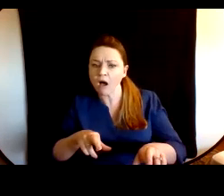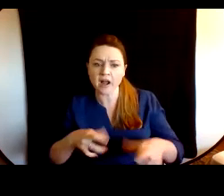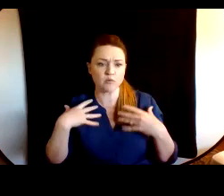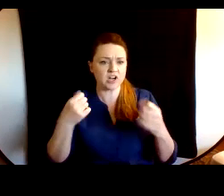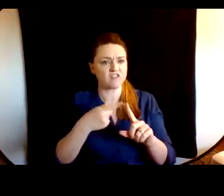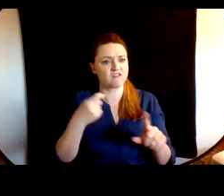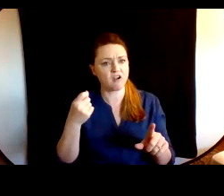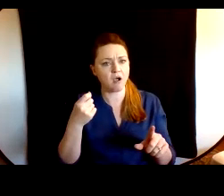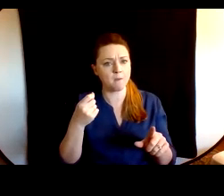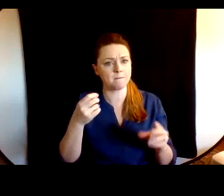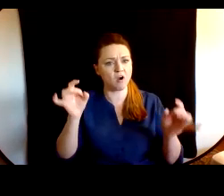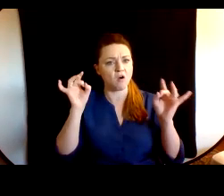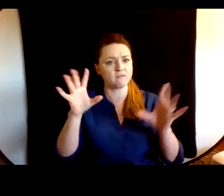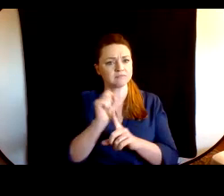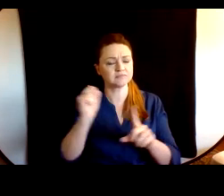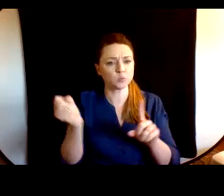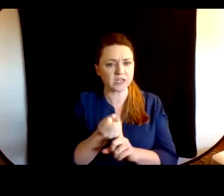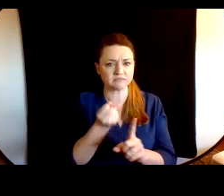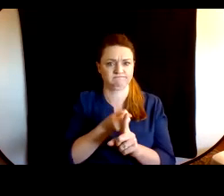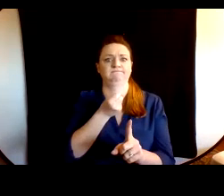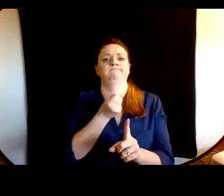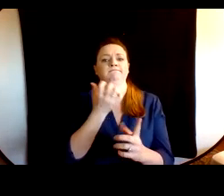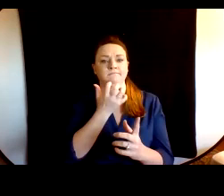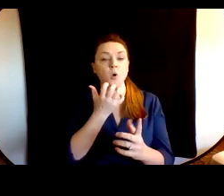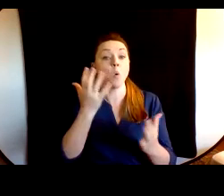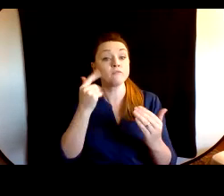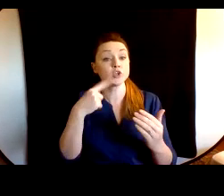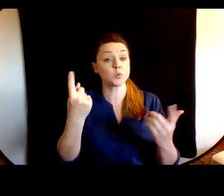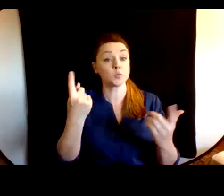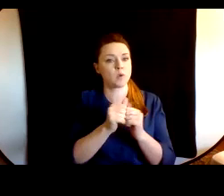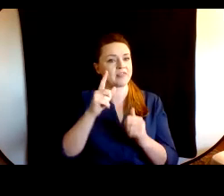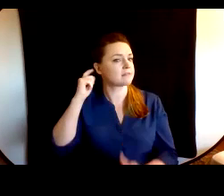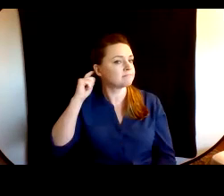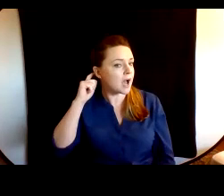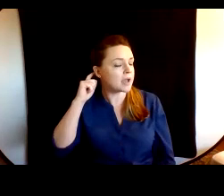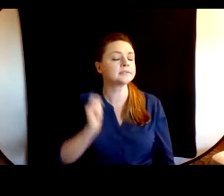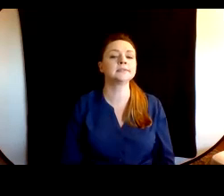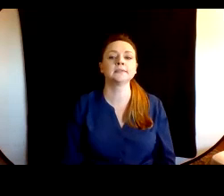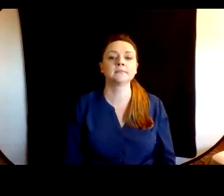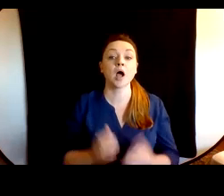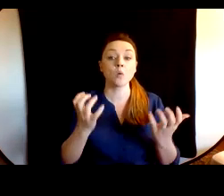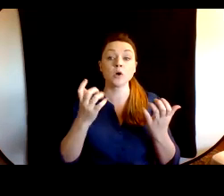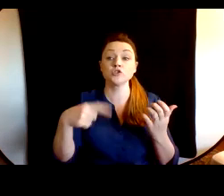So hopefully, you have come to this session with that in mind. I want you guys to kind of express commitment